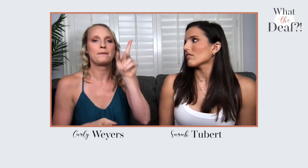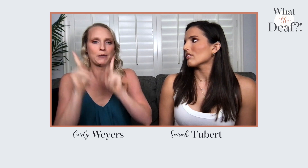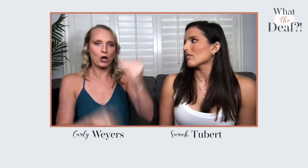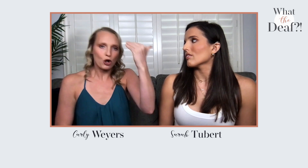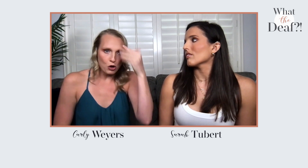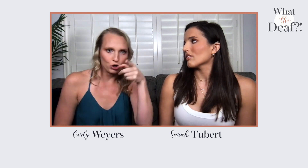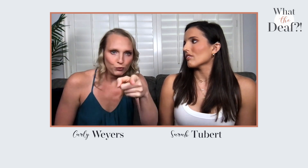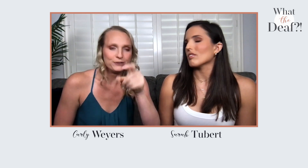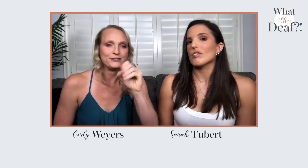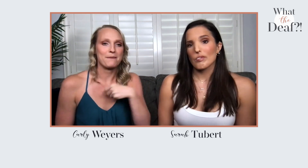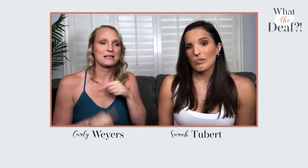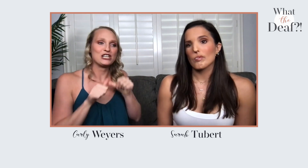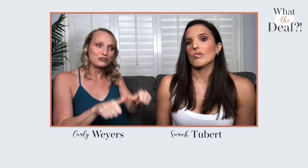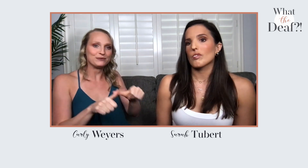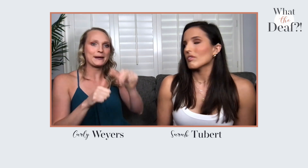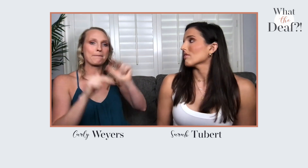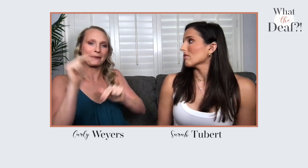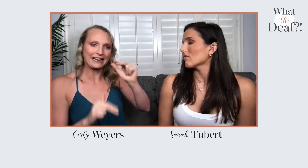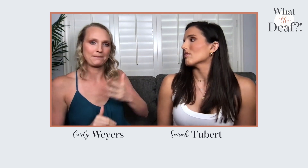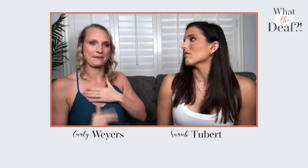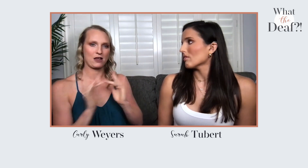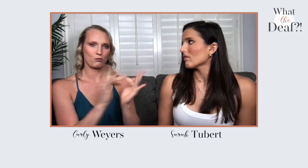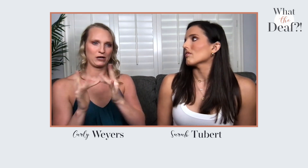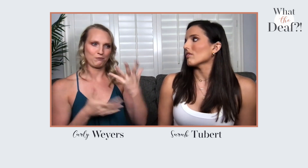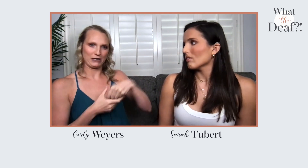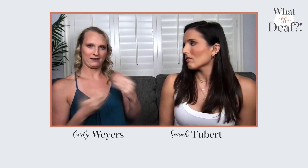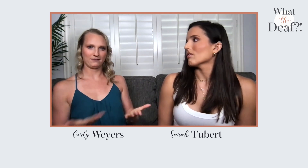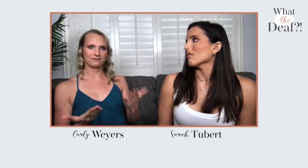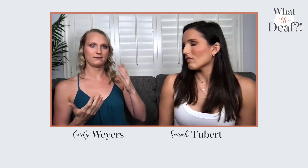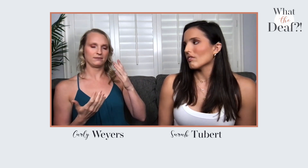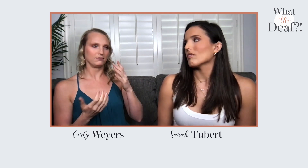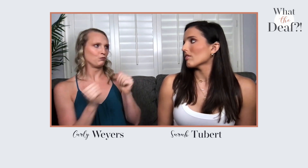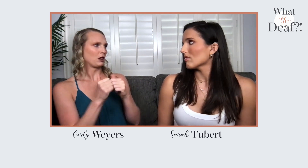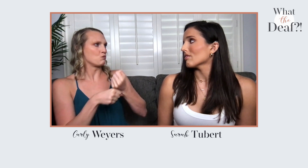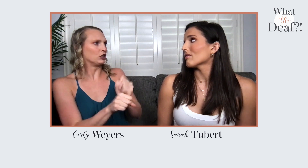where people know you, I'm still building my network here within What the Deaf?! Productions,